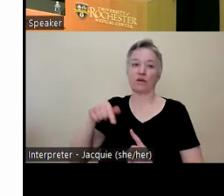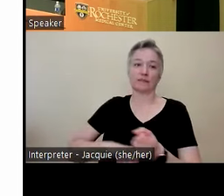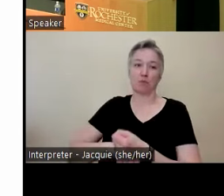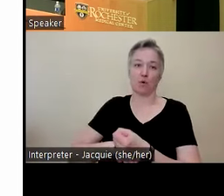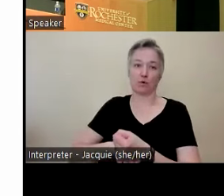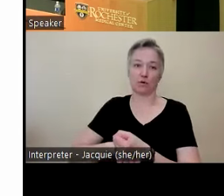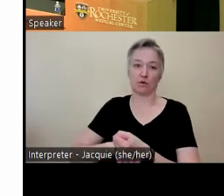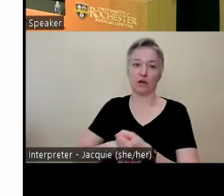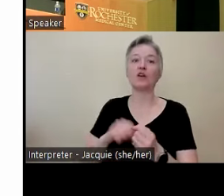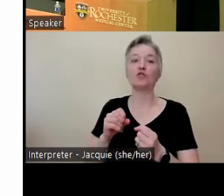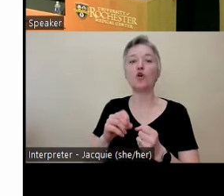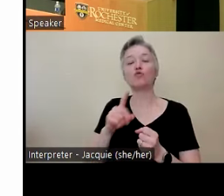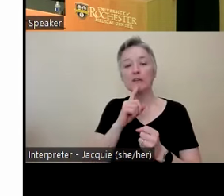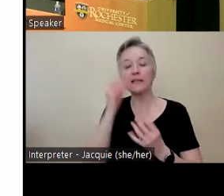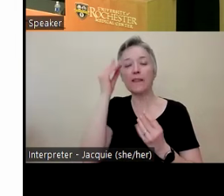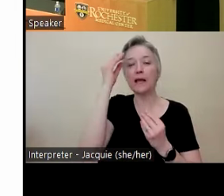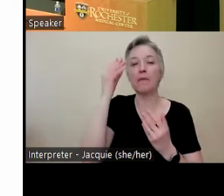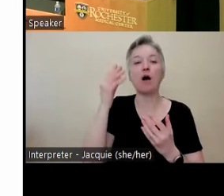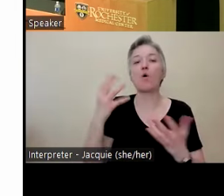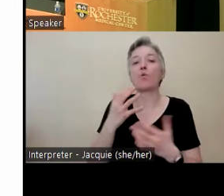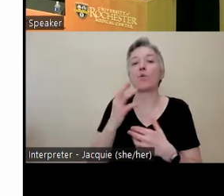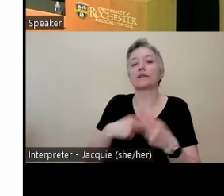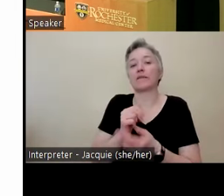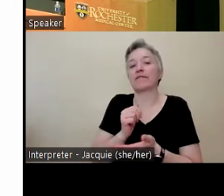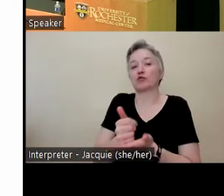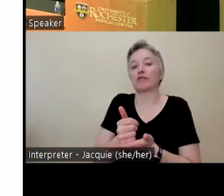walk through and thinking through what those interventions will look like in real life will be